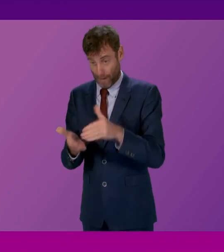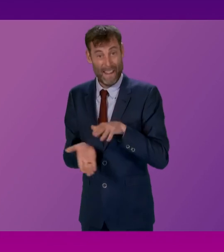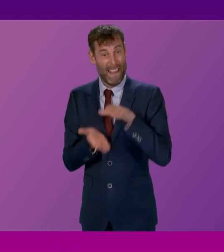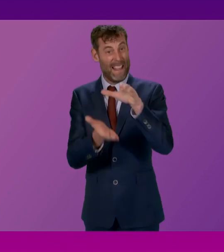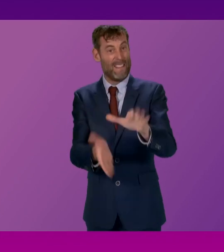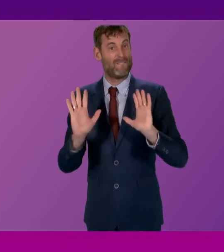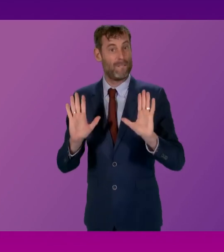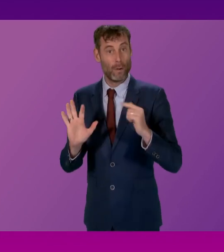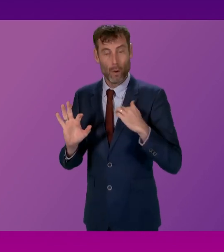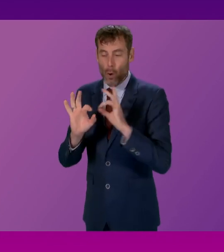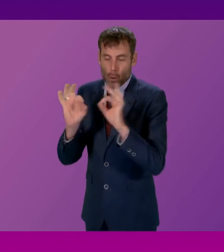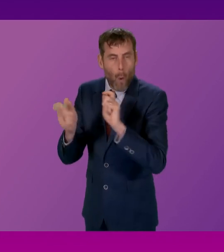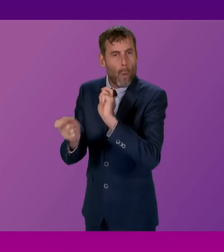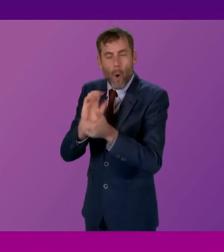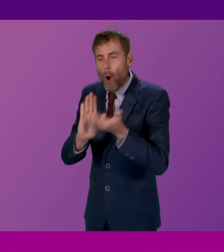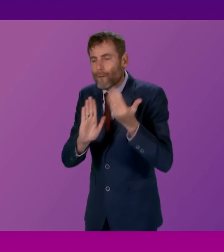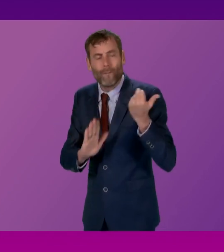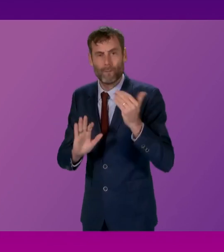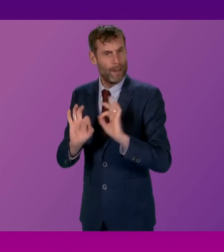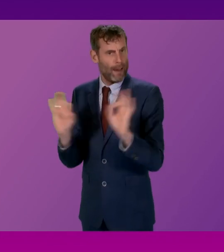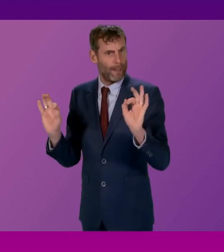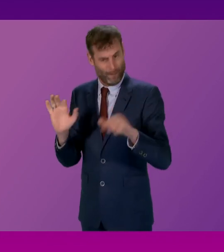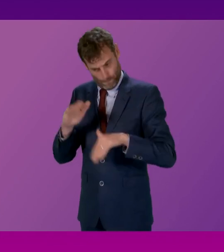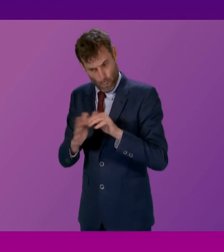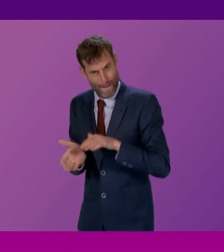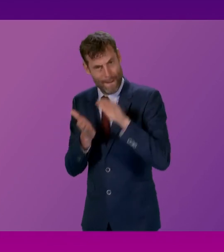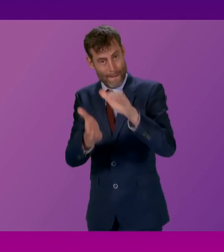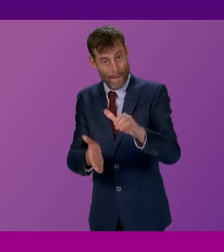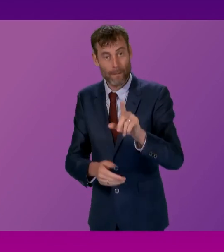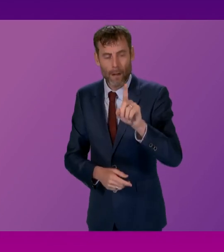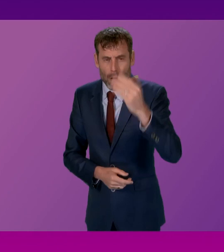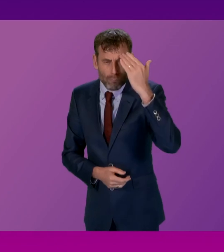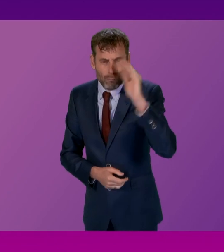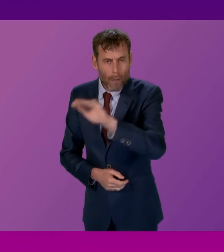I return to the point that I made to Douglas Ross: the Scottish inquiry was set up to get